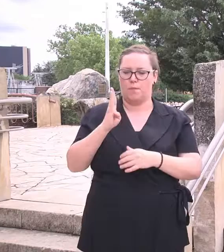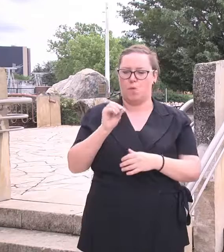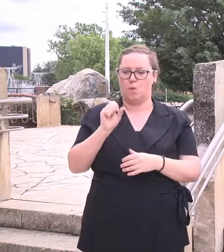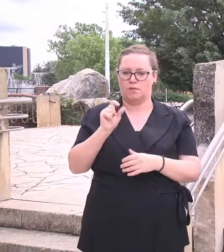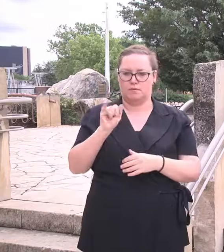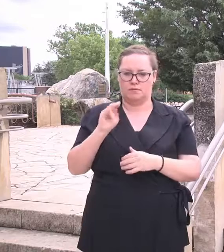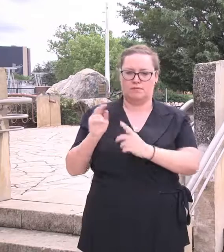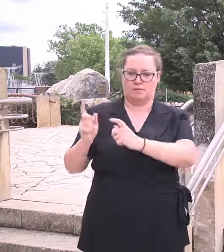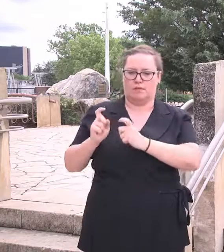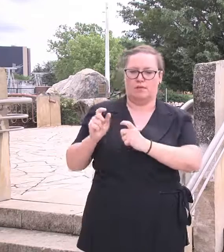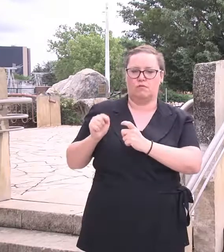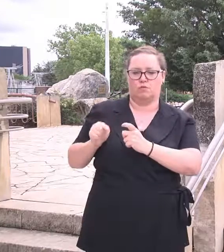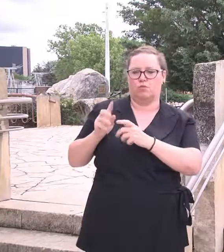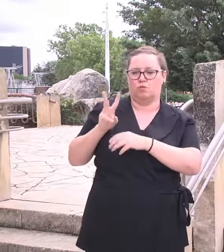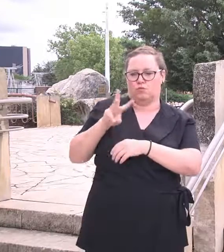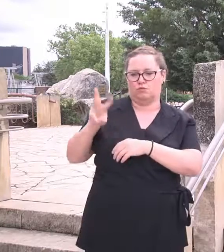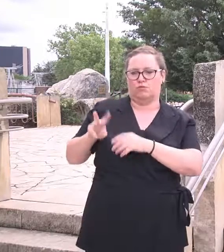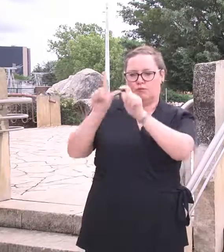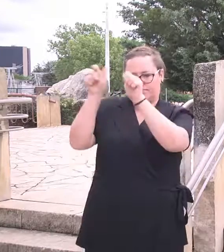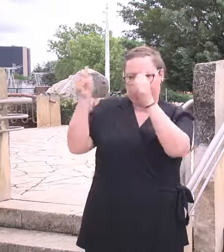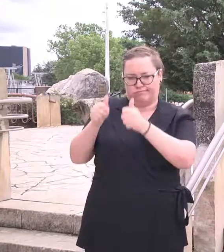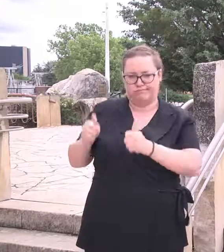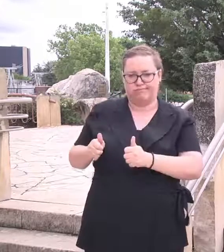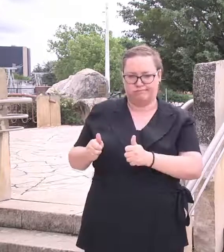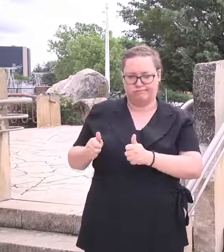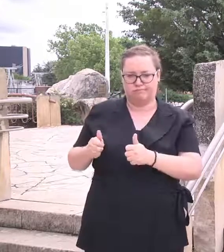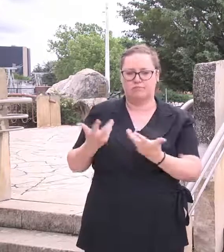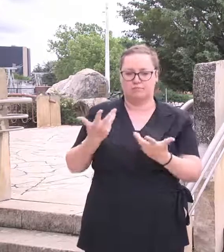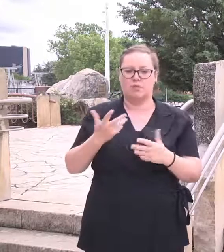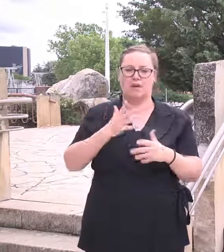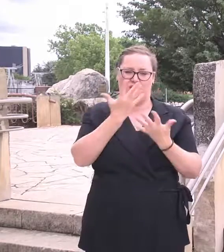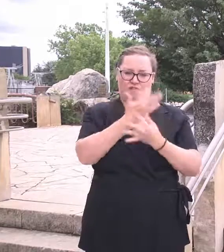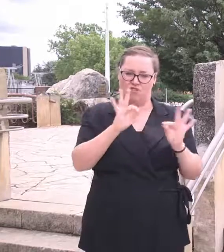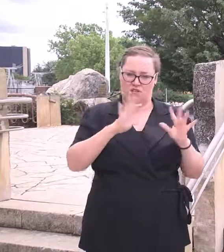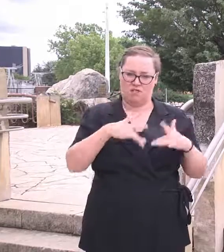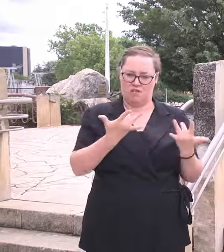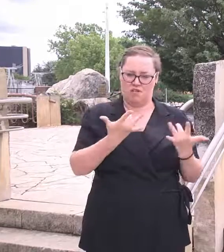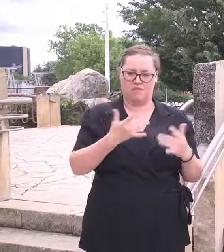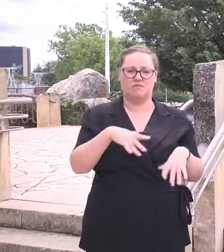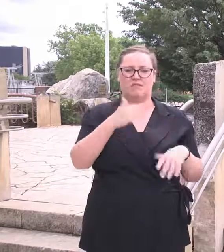attend and open to the public and the celebration does include a Kids Zone with over 20 booths uh uh